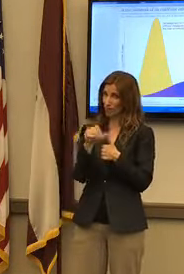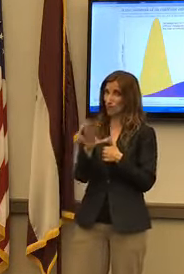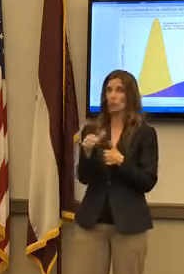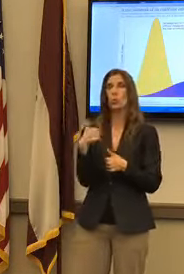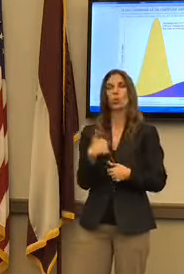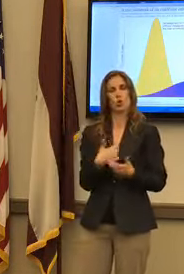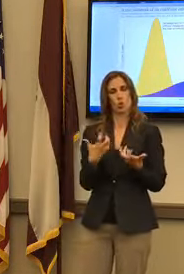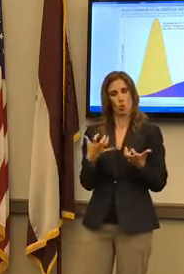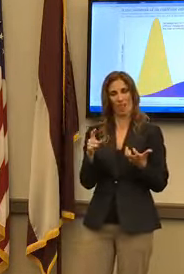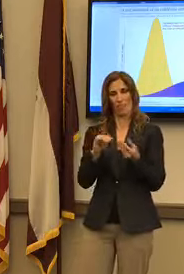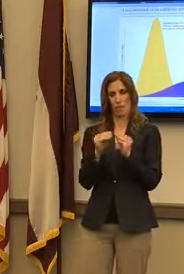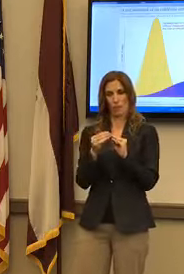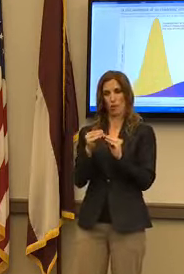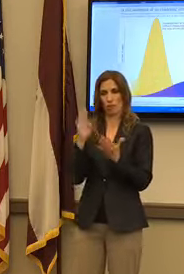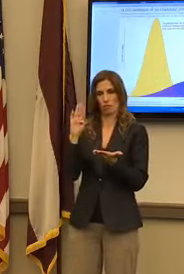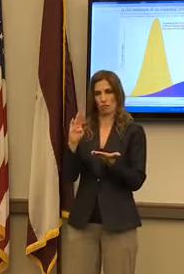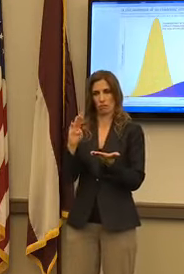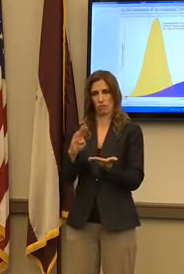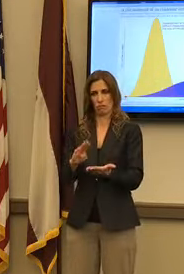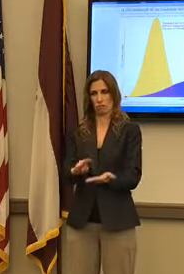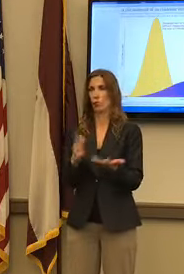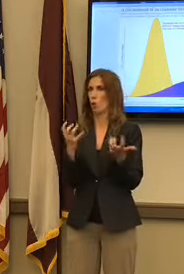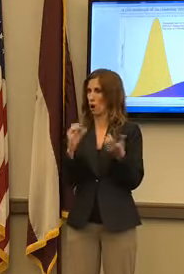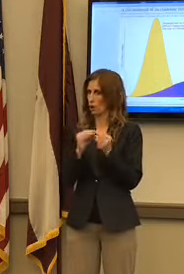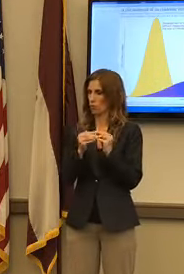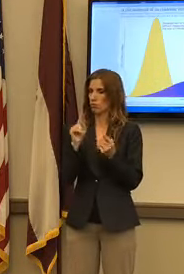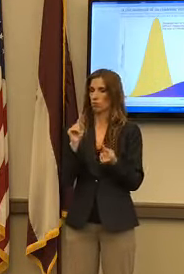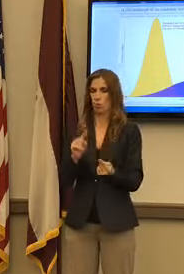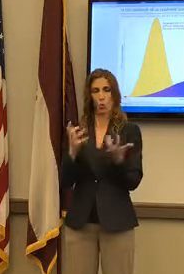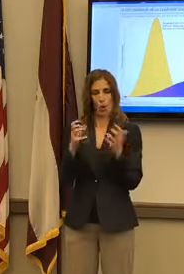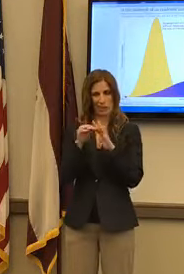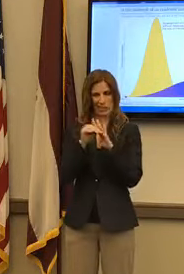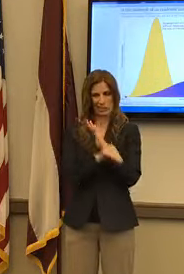want to keep these numbers coming down so that when some of the restrictions